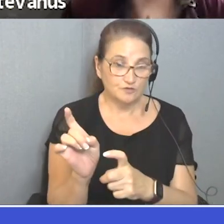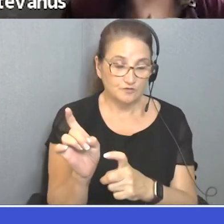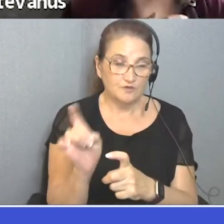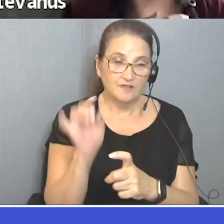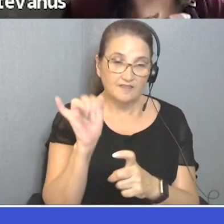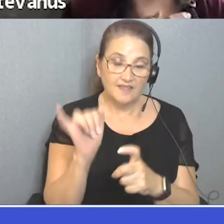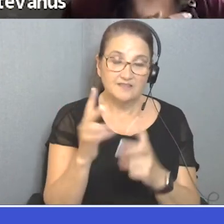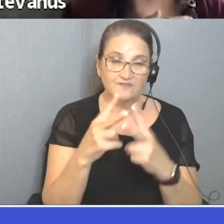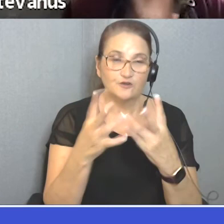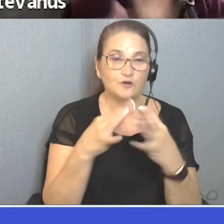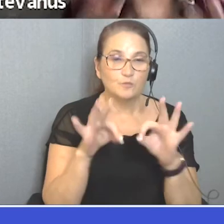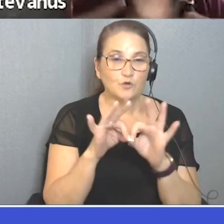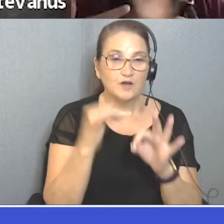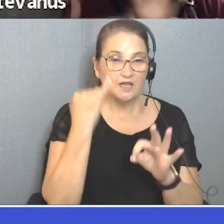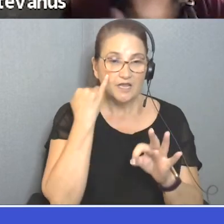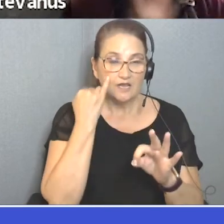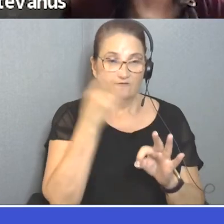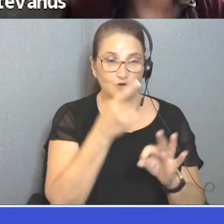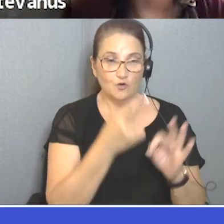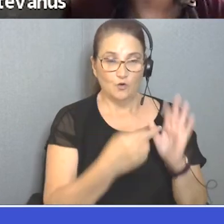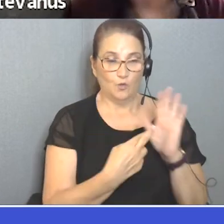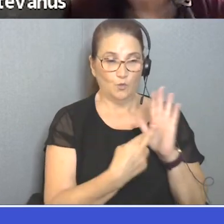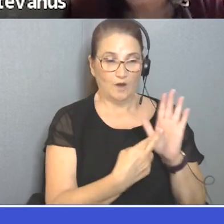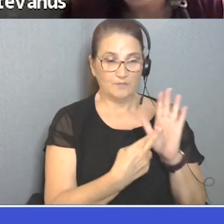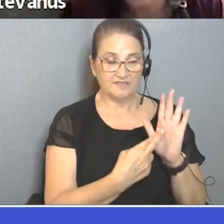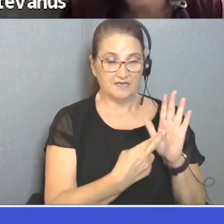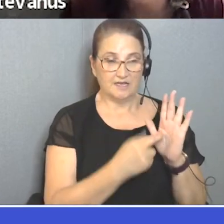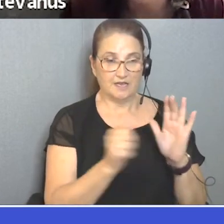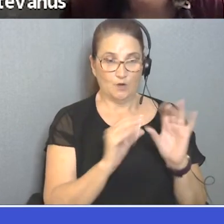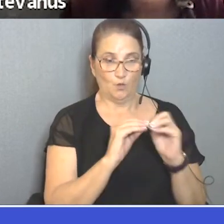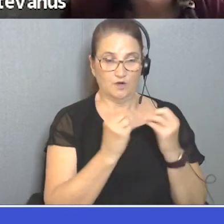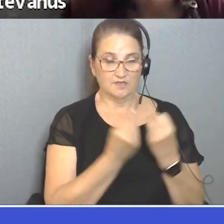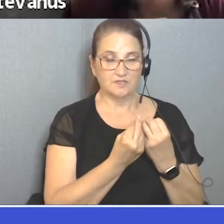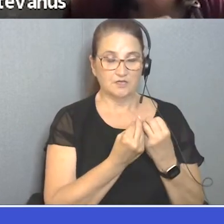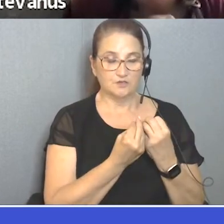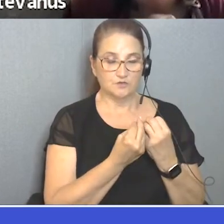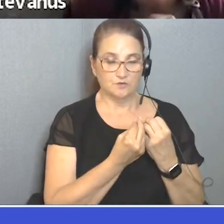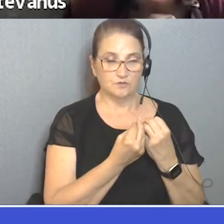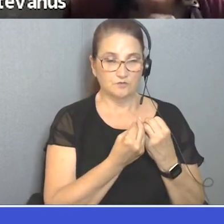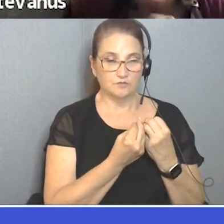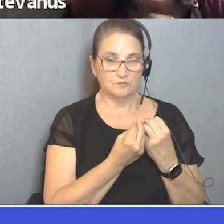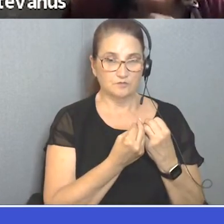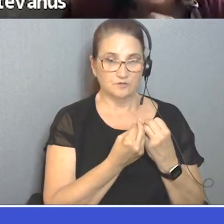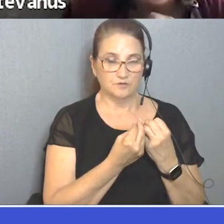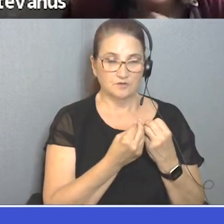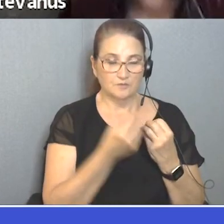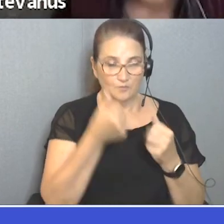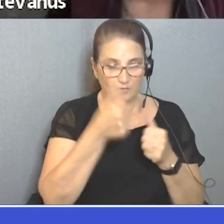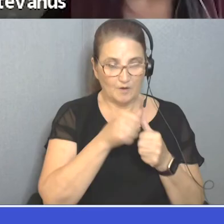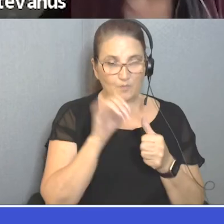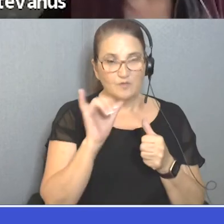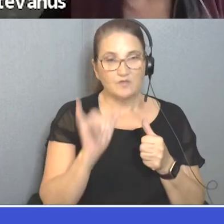people's contributions, and that's especially I think relevant if you are representing an official organization.